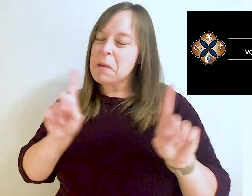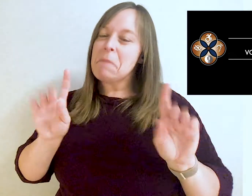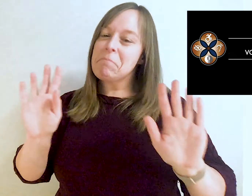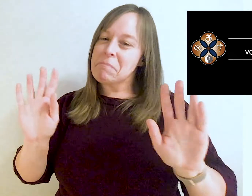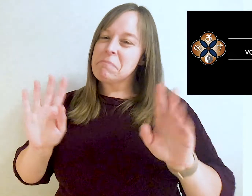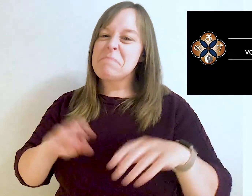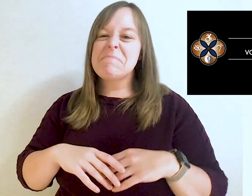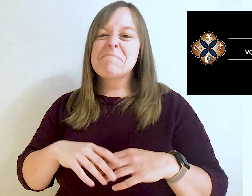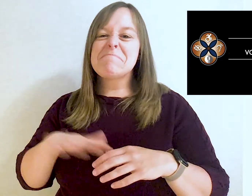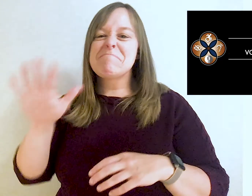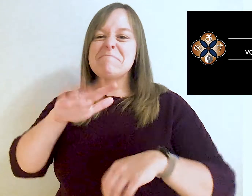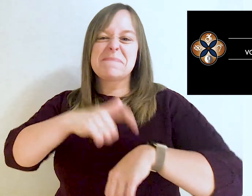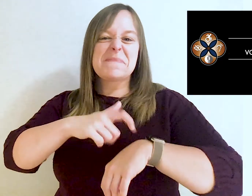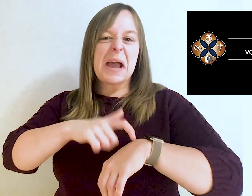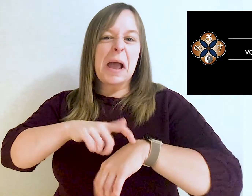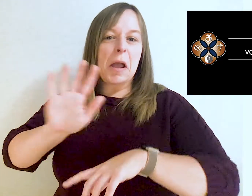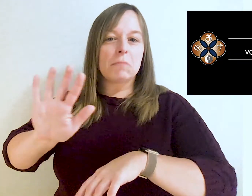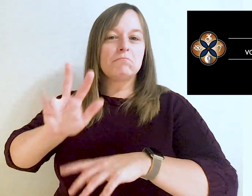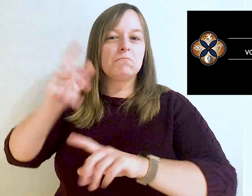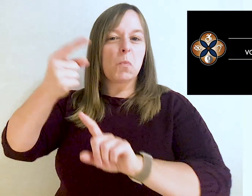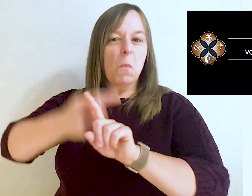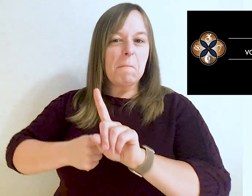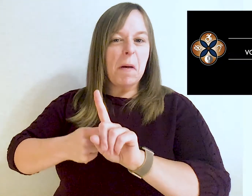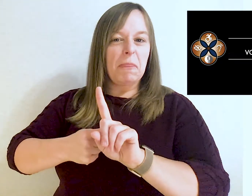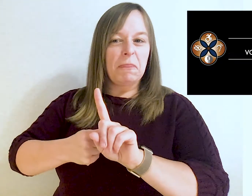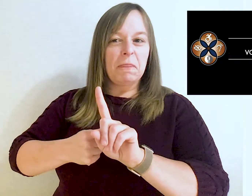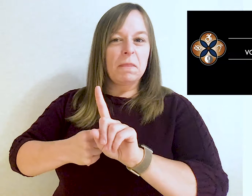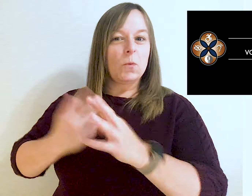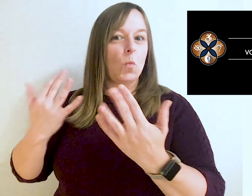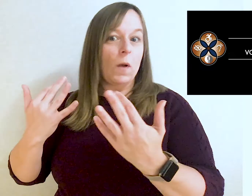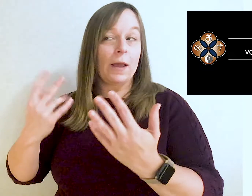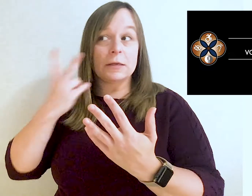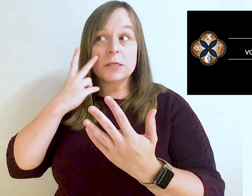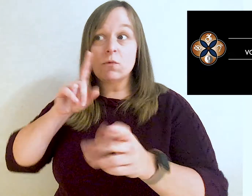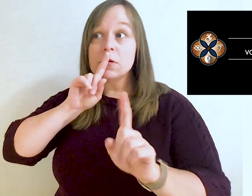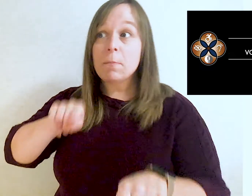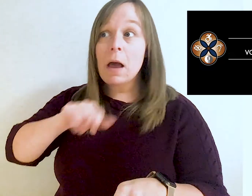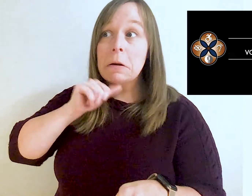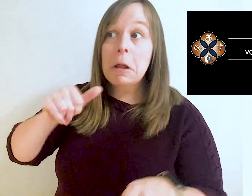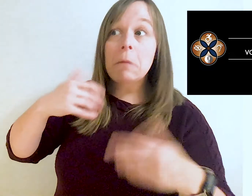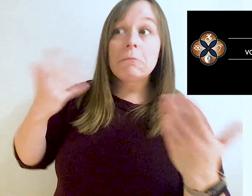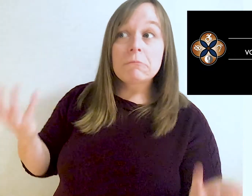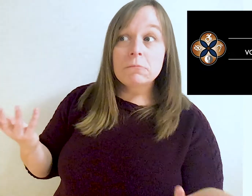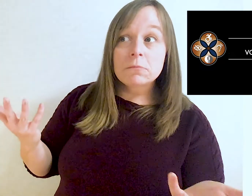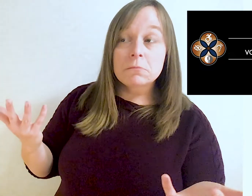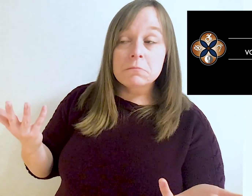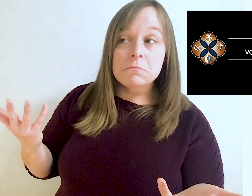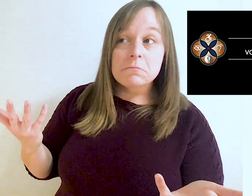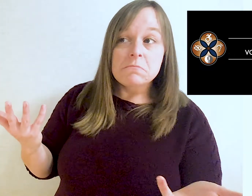but to give them.. to give the County Board of Elections the benefit of the doubt a